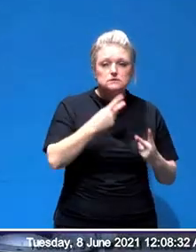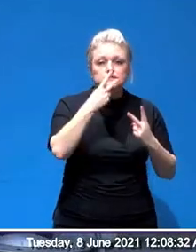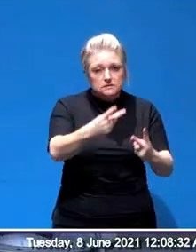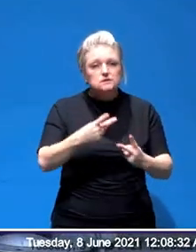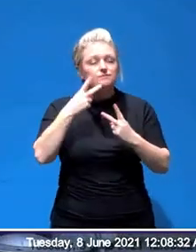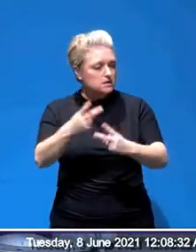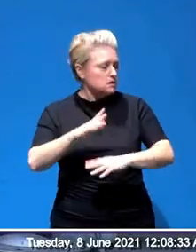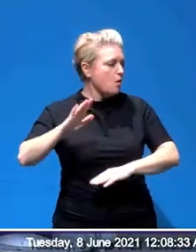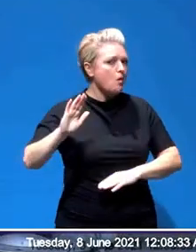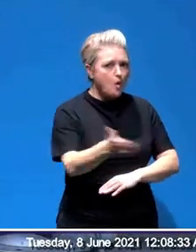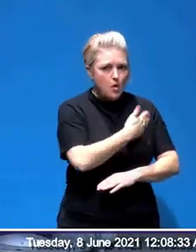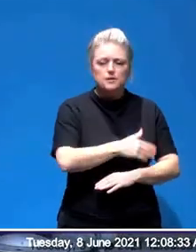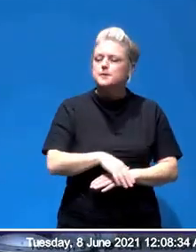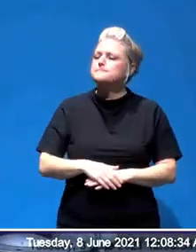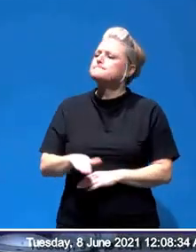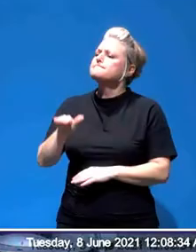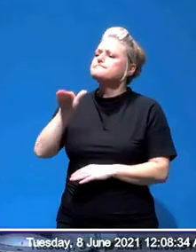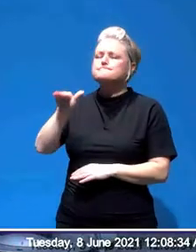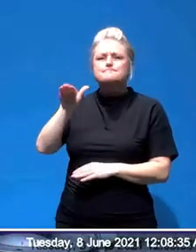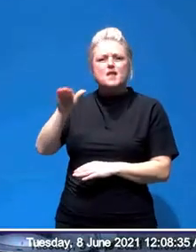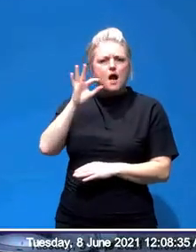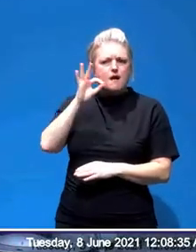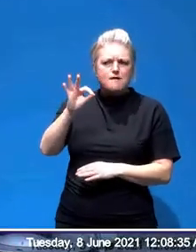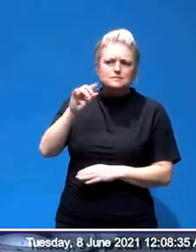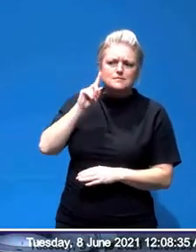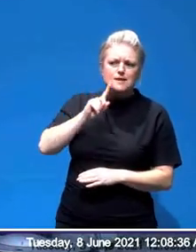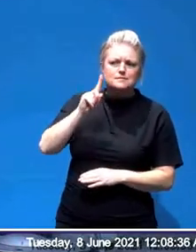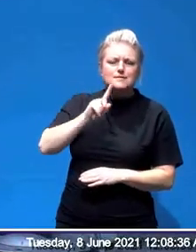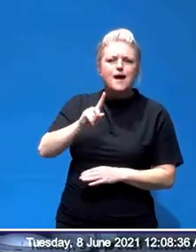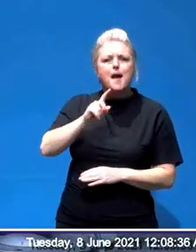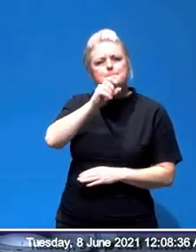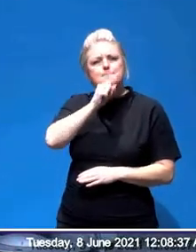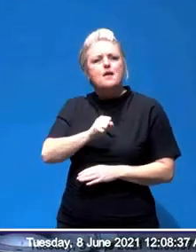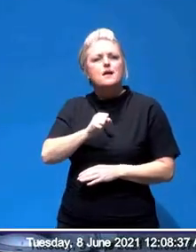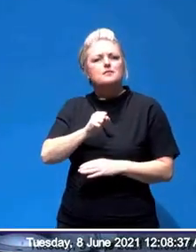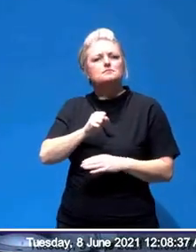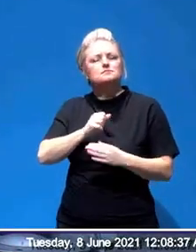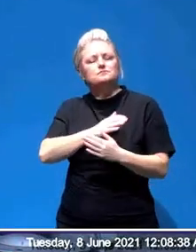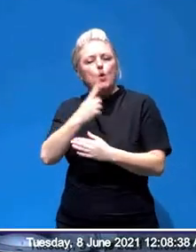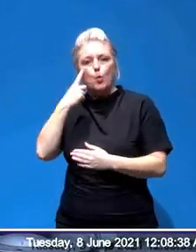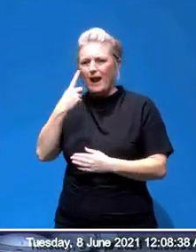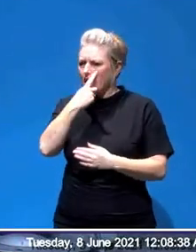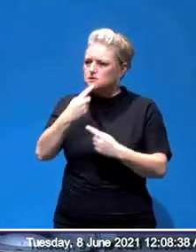Were you here when Mr Bruggemann gave some evidence yesterday about the Community Visitor Scheme? Yes.